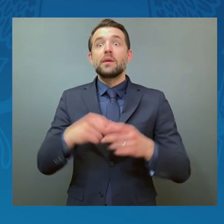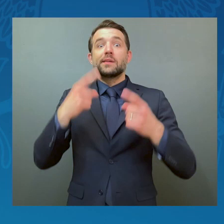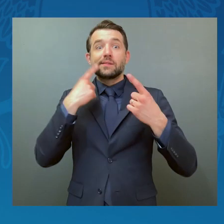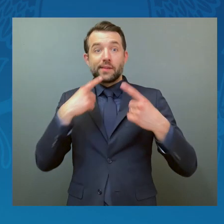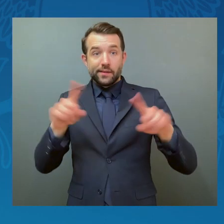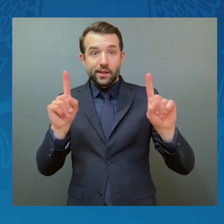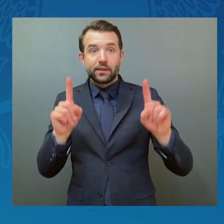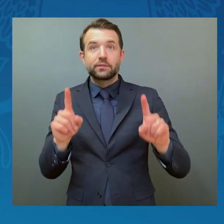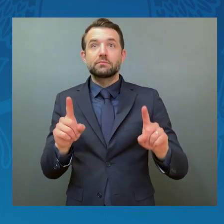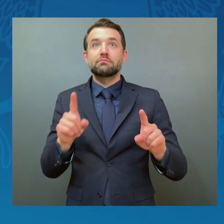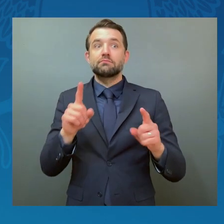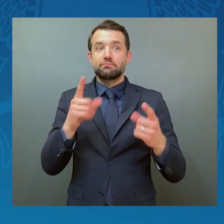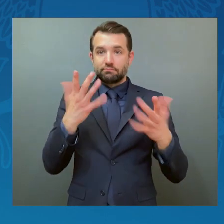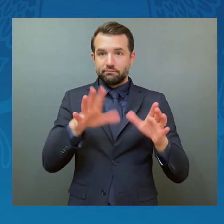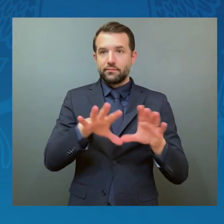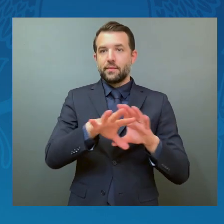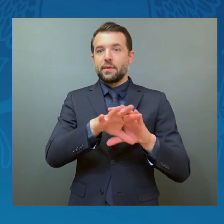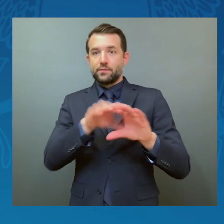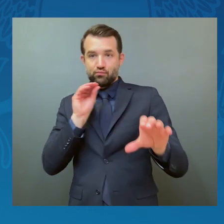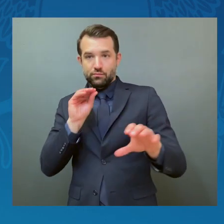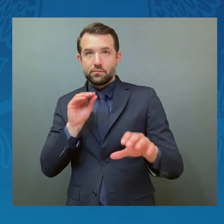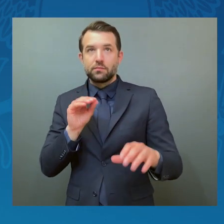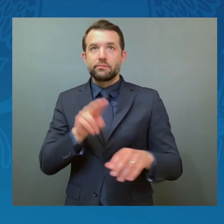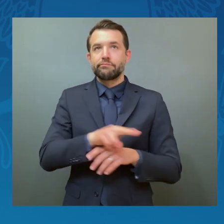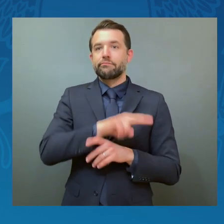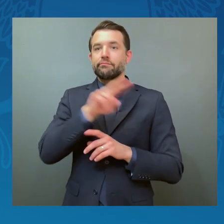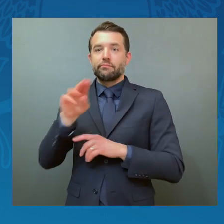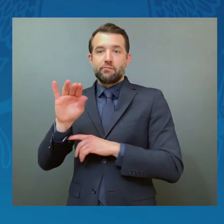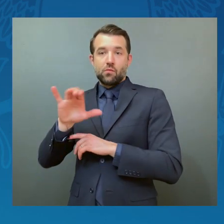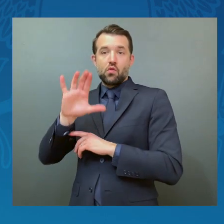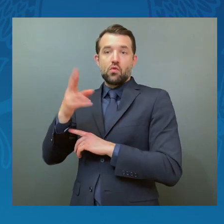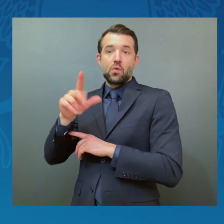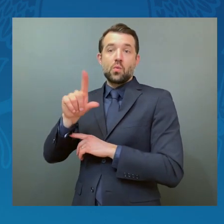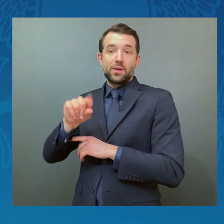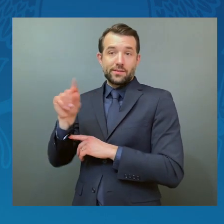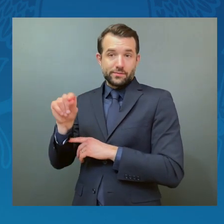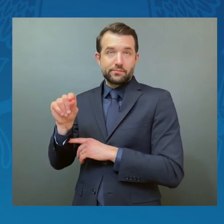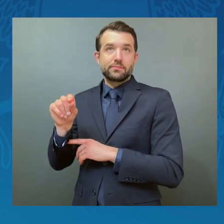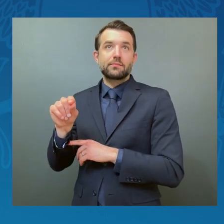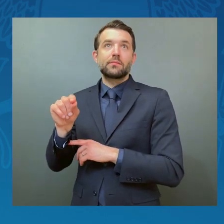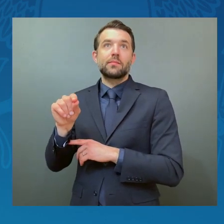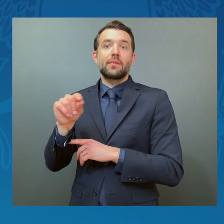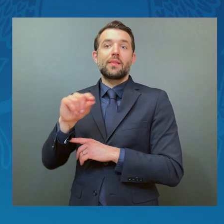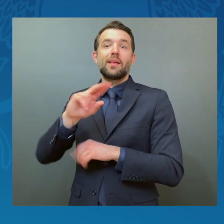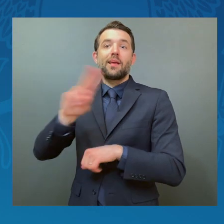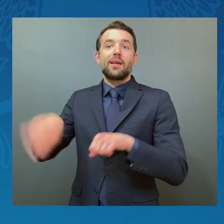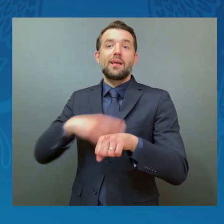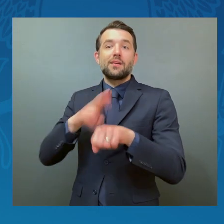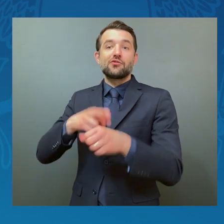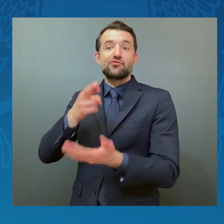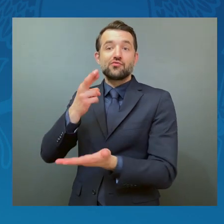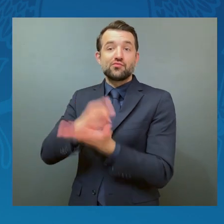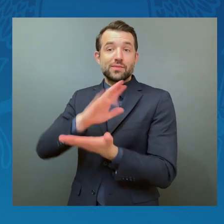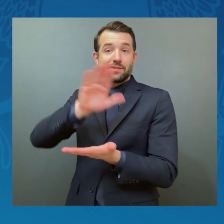I was then transferred to the National Rehabilitation Center in June of 2020, where I received extensive physical therapy.